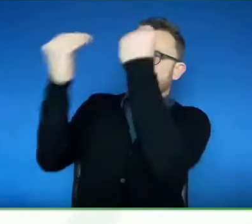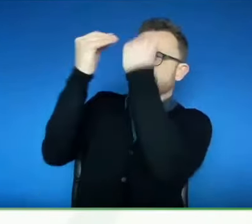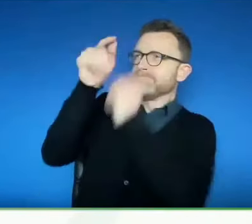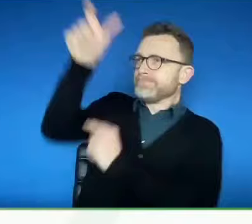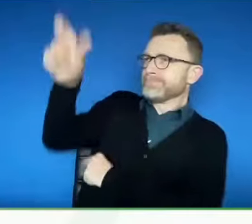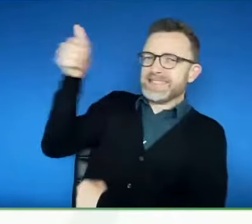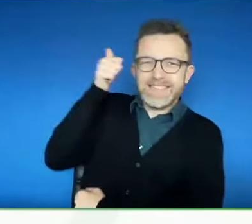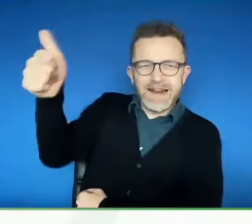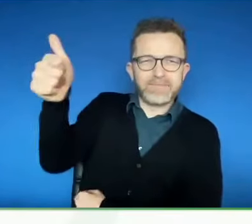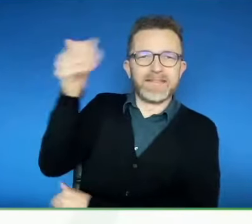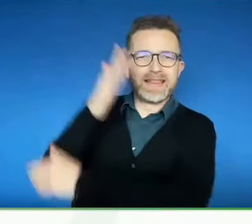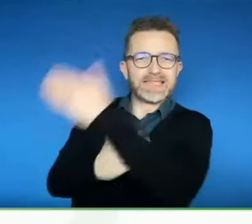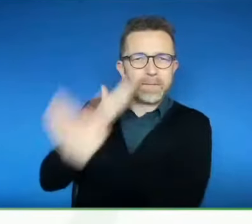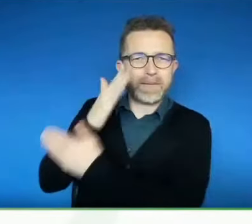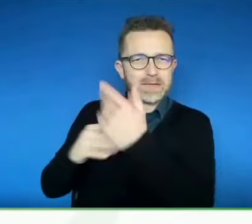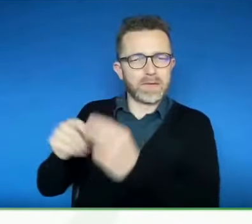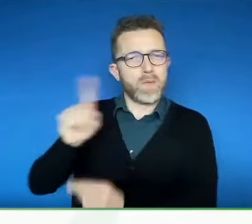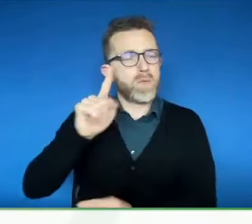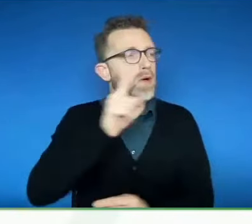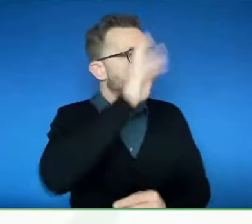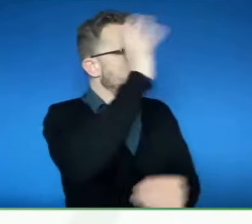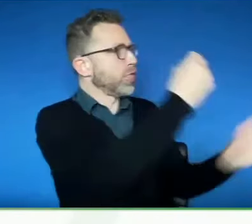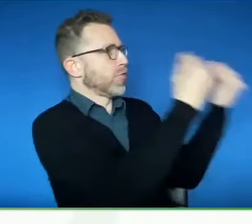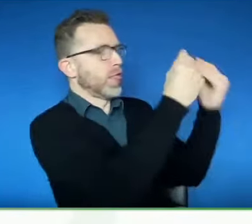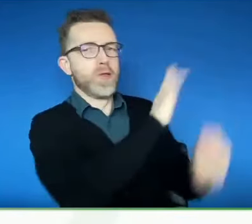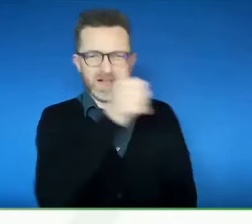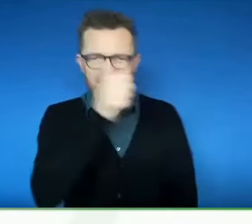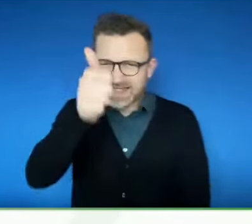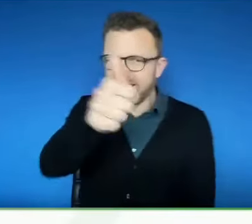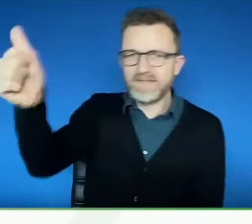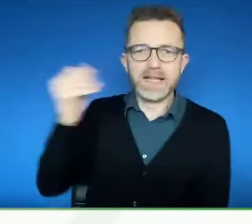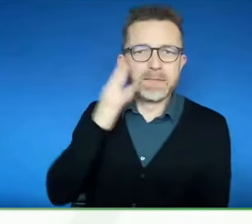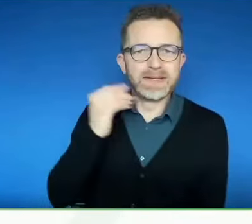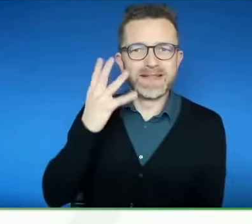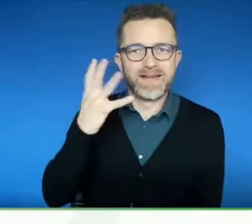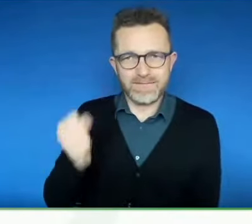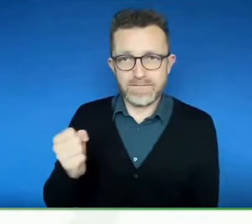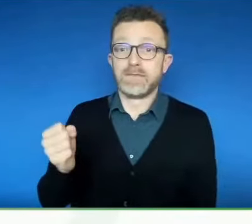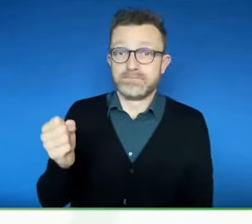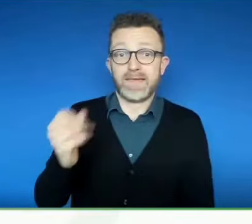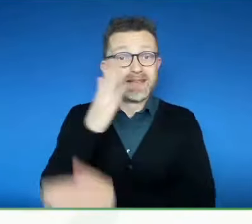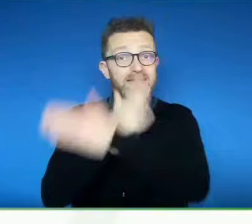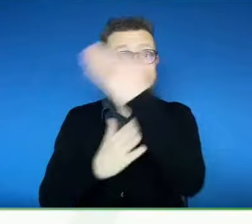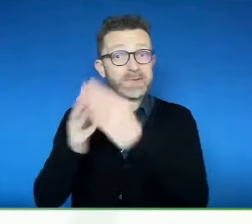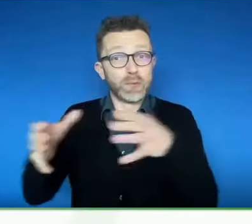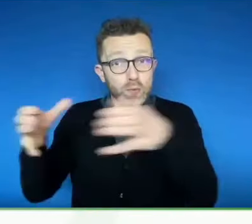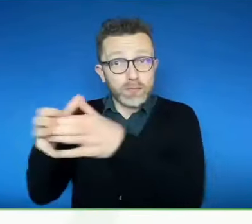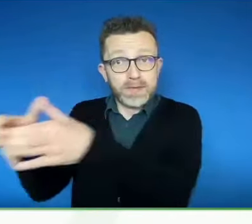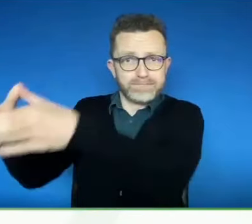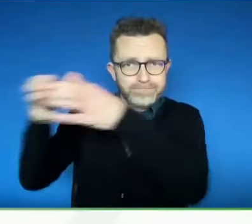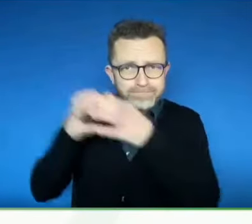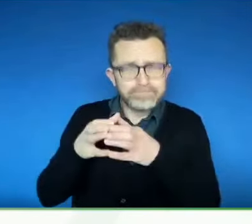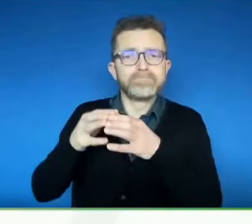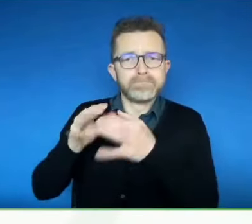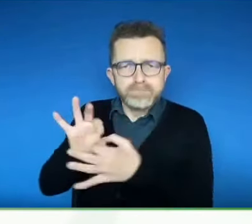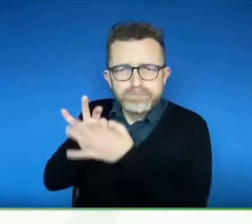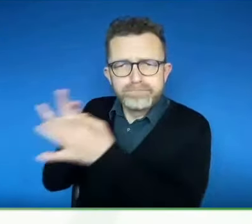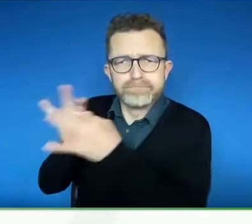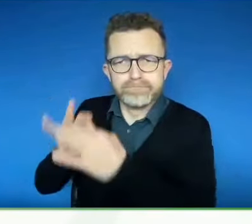knowledge about 11 key areas of leadership, direct themselves before and after the workshops and then we compare them with the self reported change.